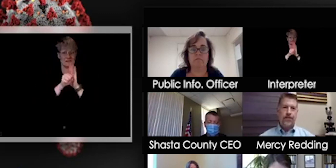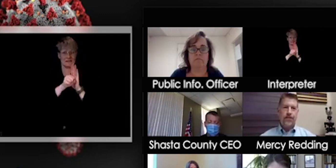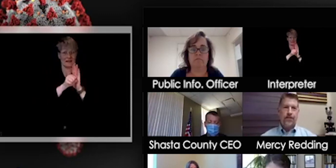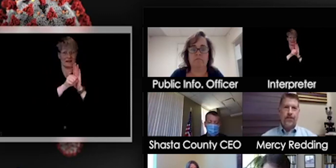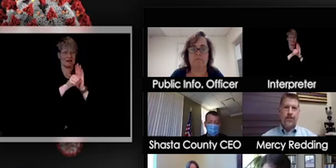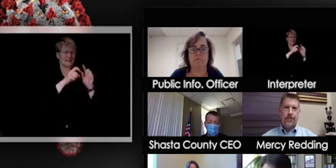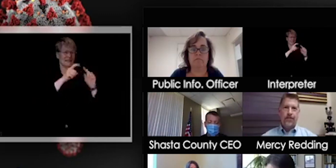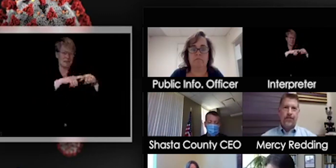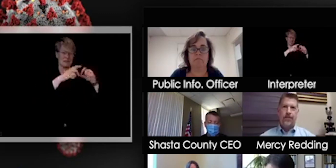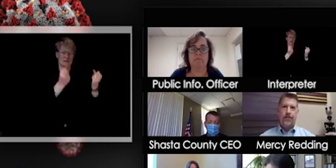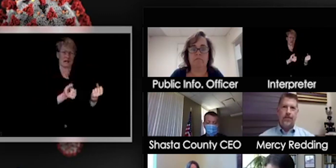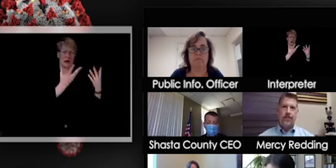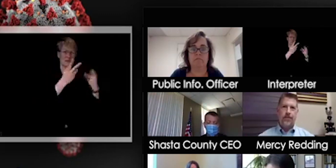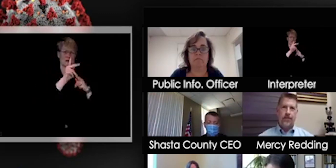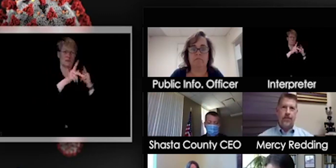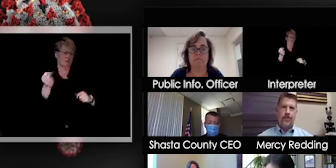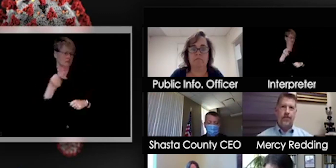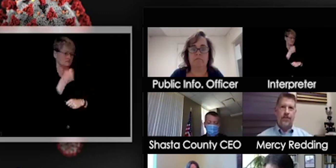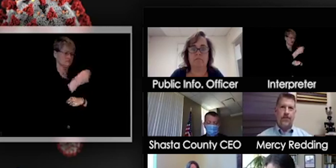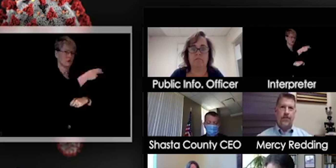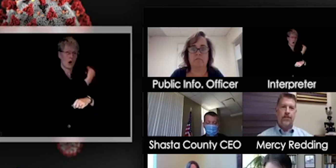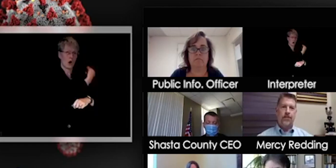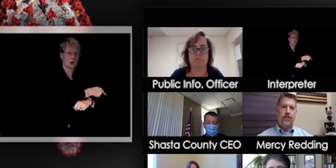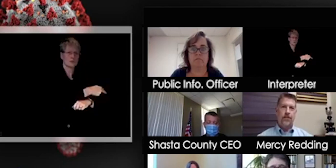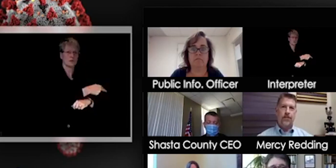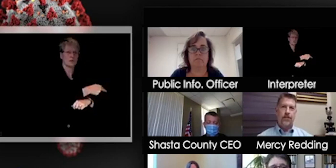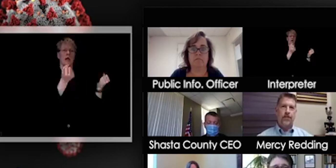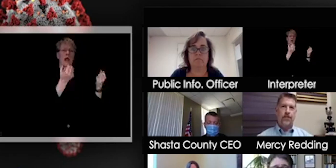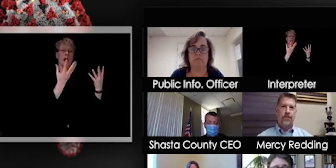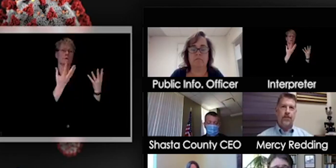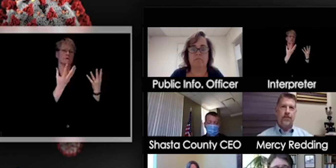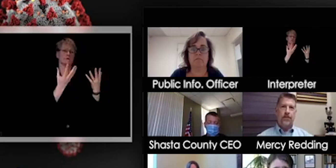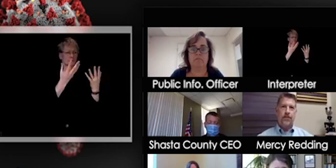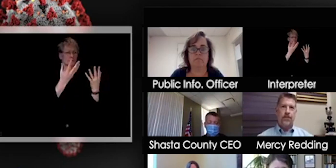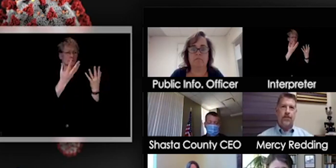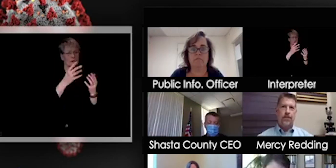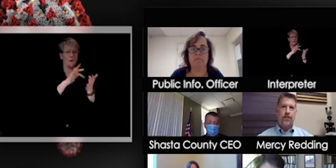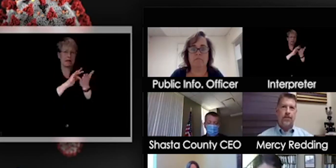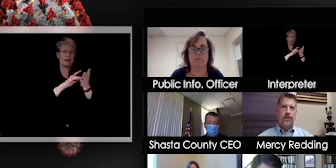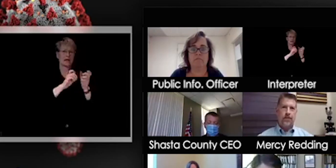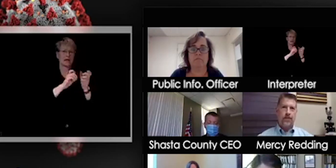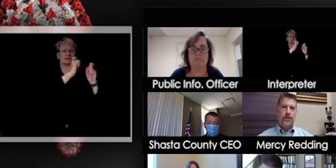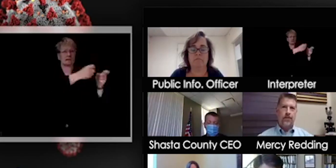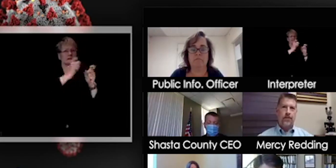So, here in Shasta County been able to receive some of our own allocation. It is just a handful